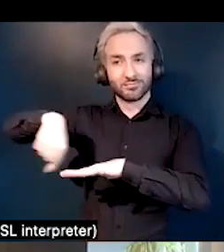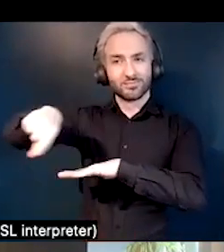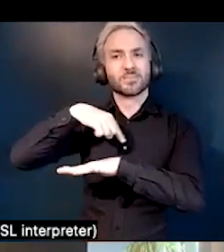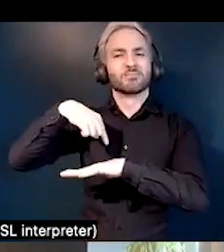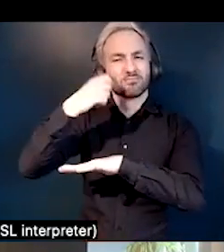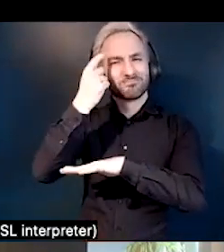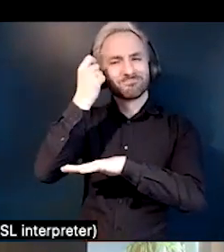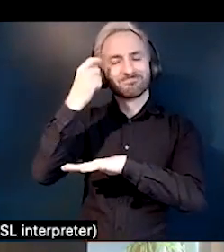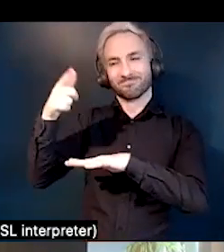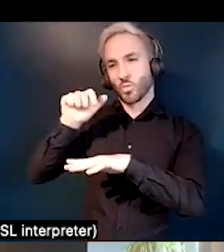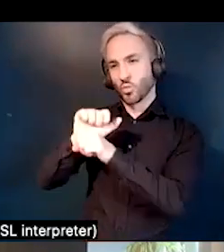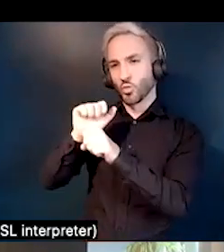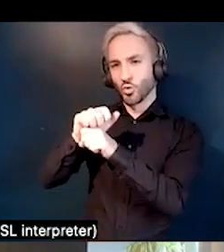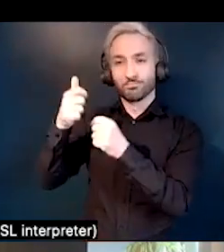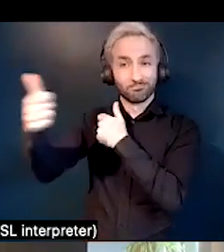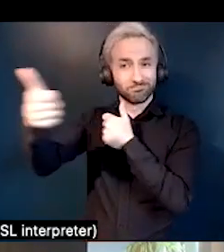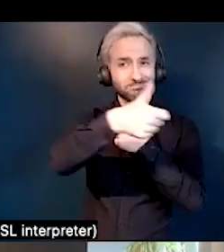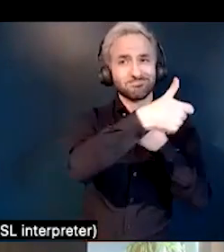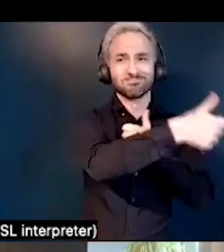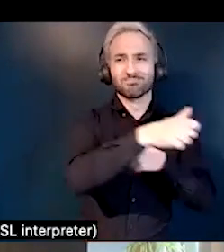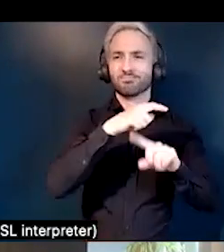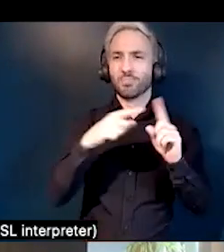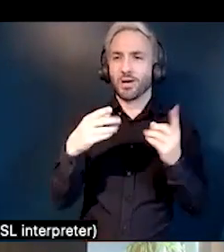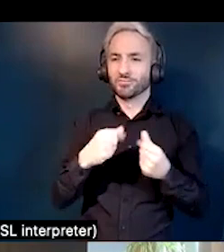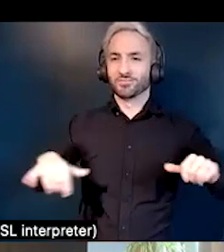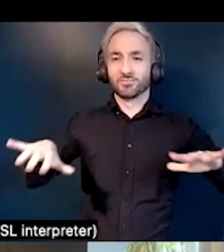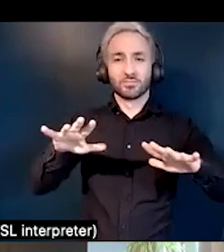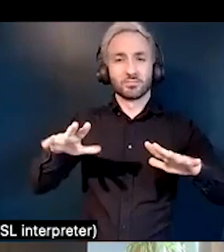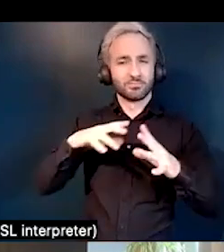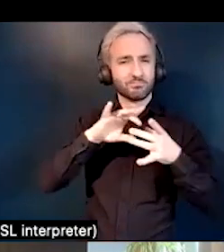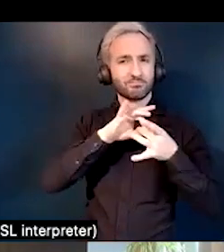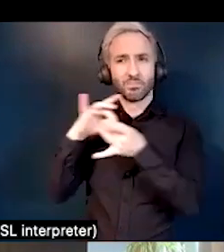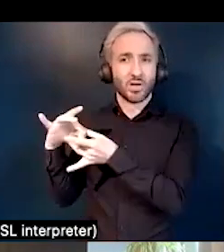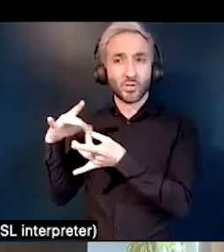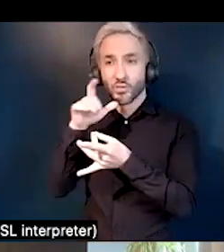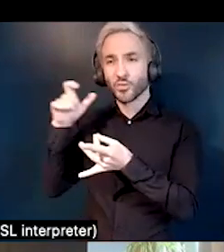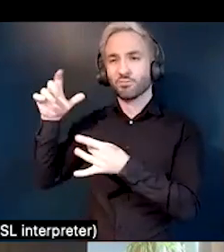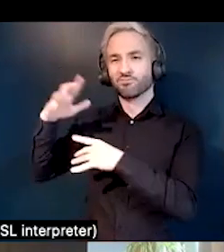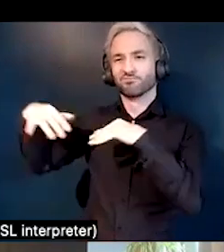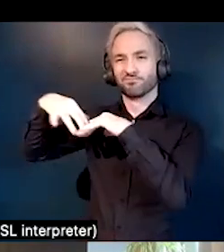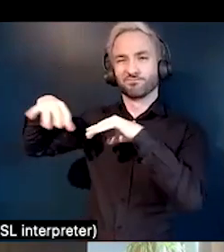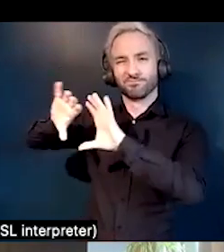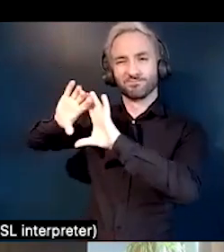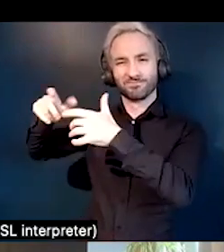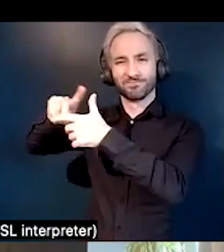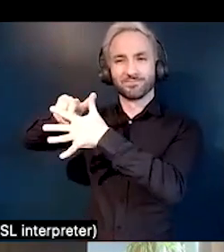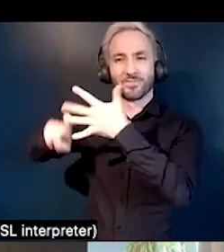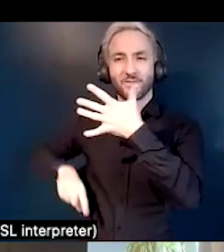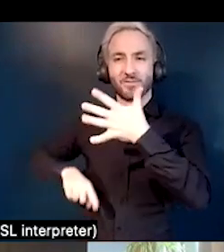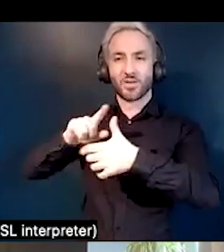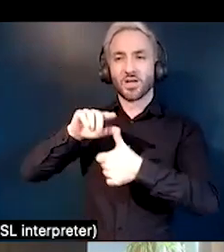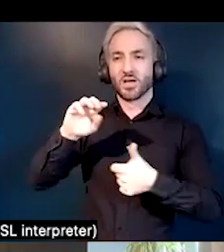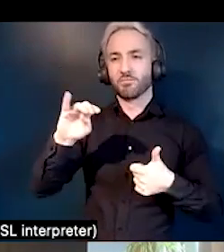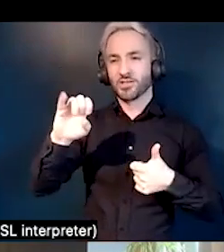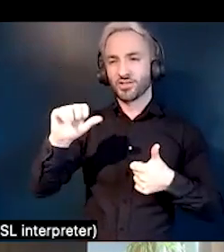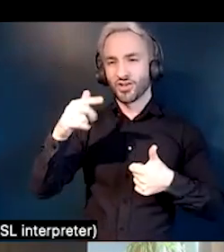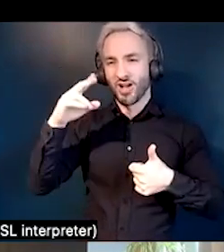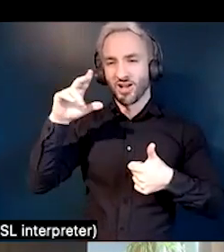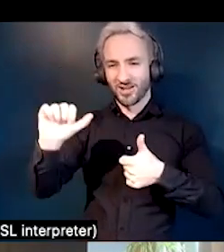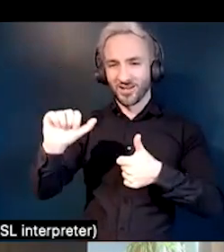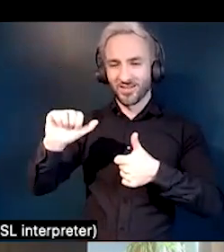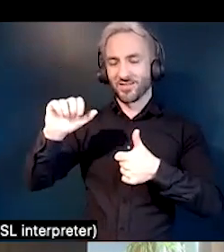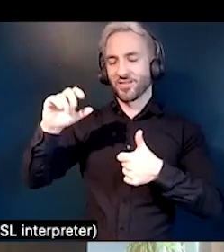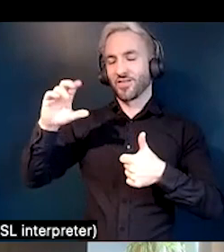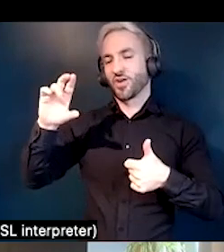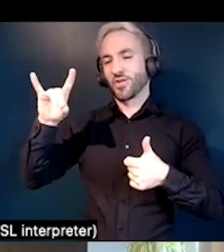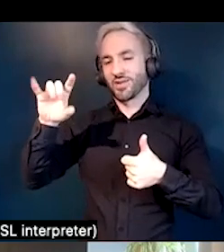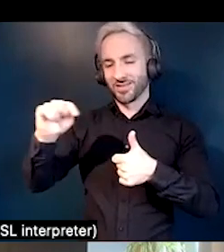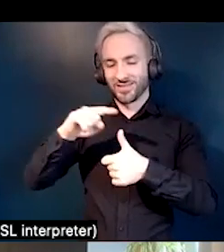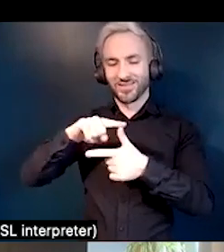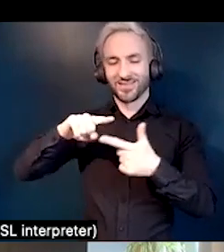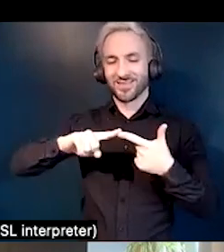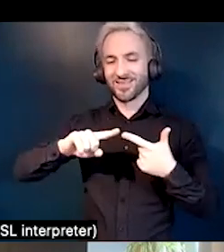territories of the Mississaugas of the Credit, the Anishinaabe, the Haudenosaunee, the Wyandot,